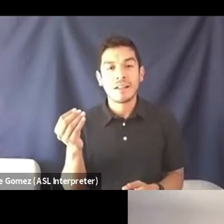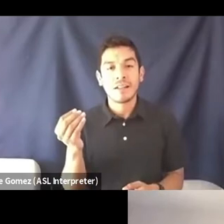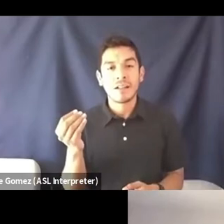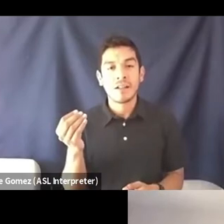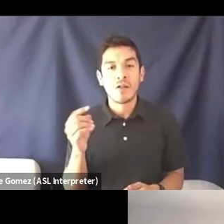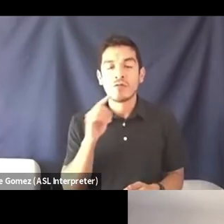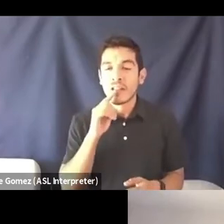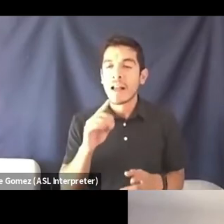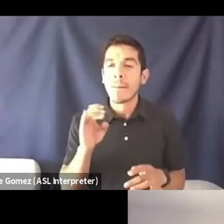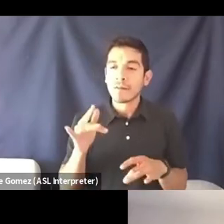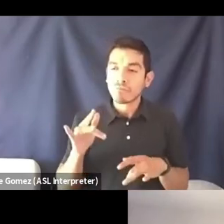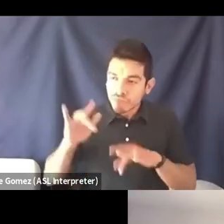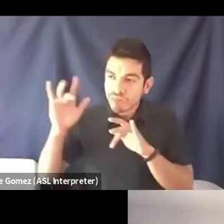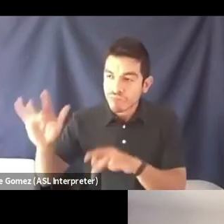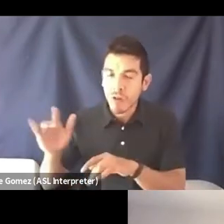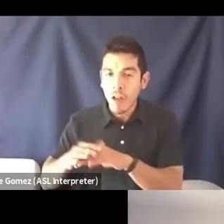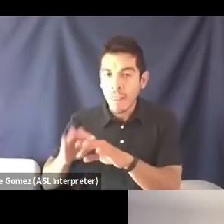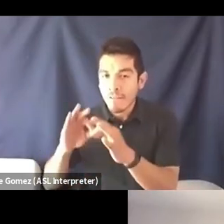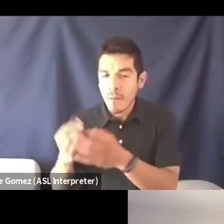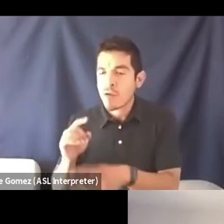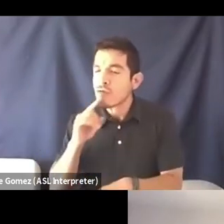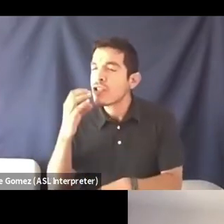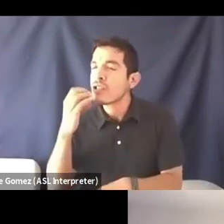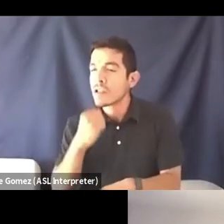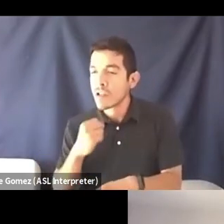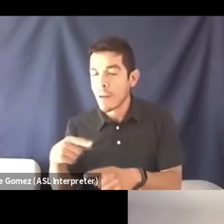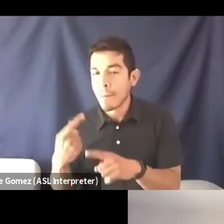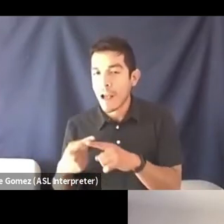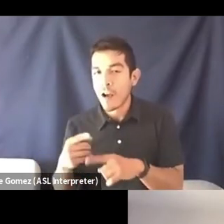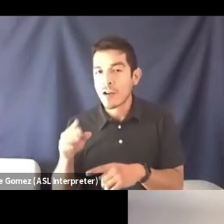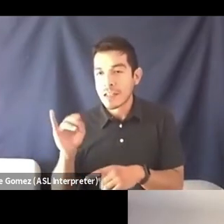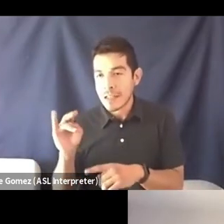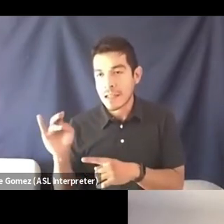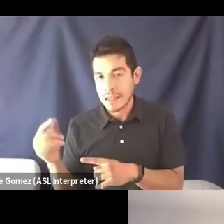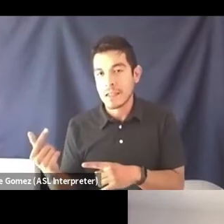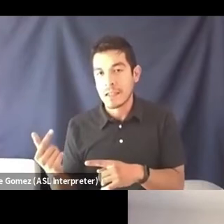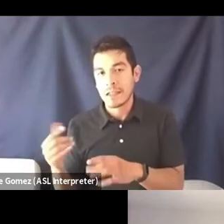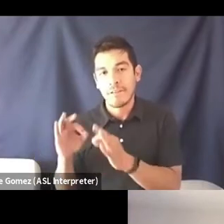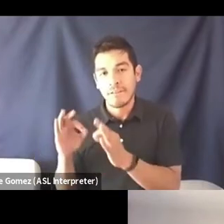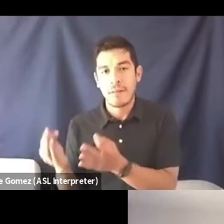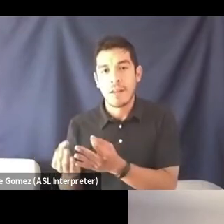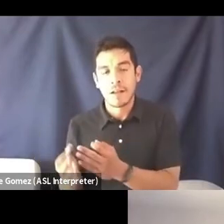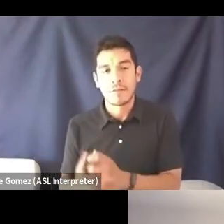And being ethical and really caring about the family. I would love for all three of you guys.